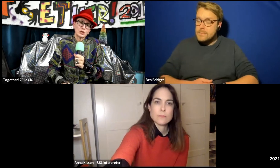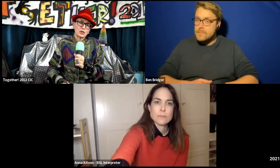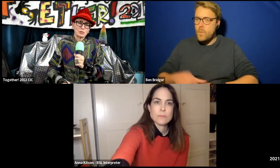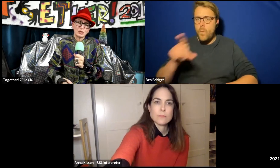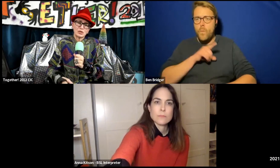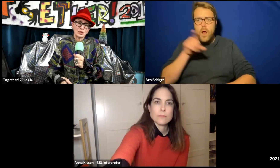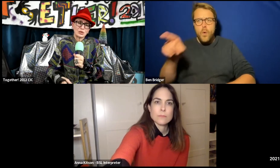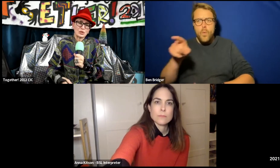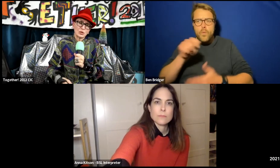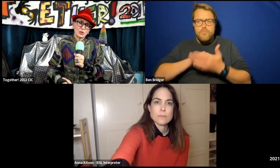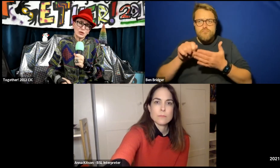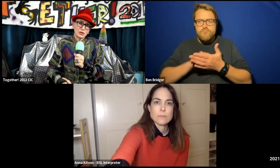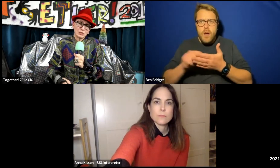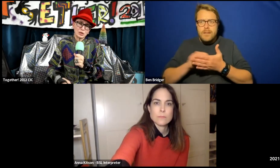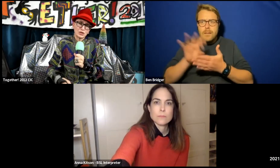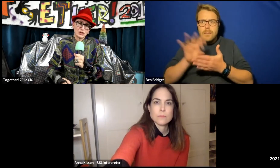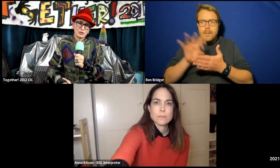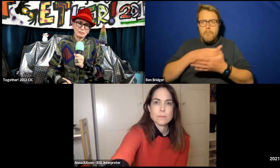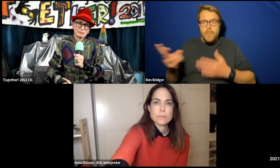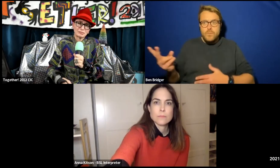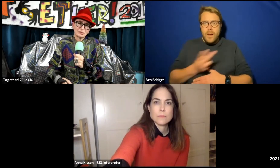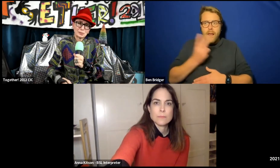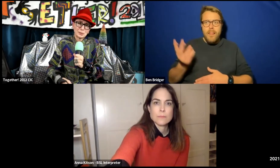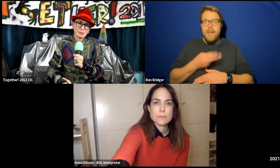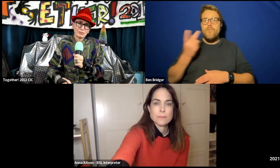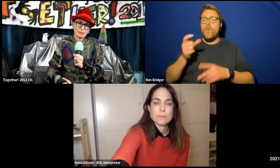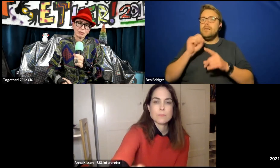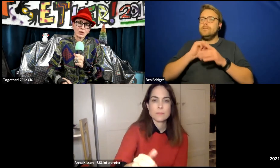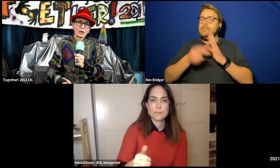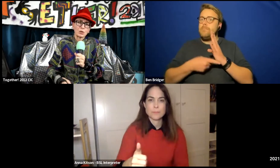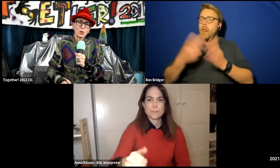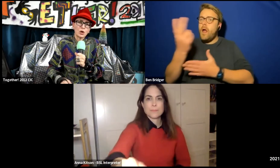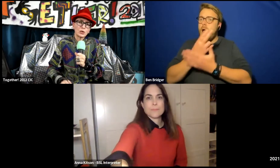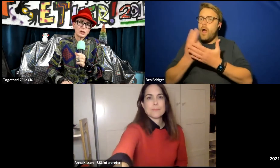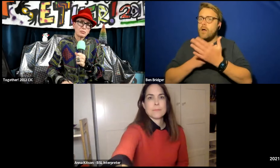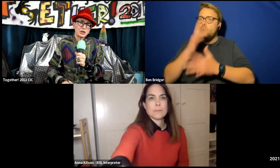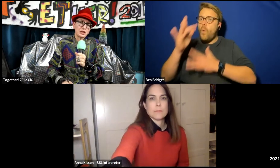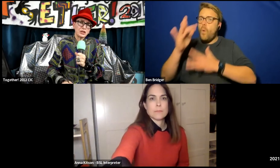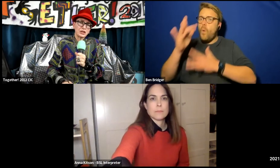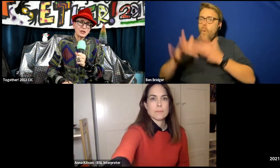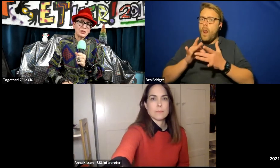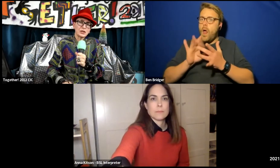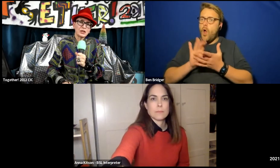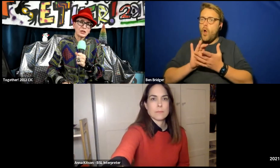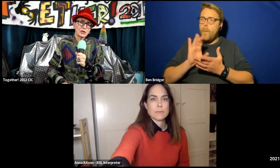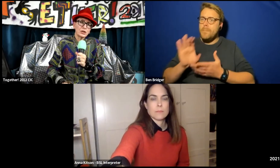Disability Arts Online commission. While we are bringing in Anthony, I